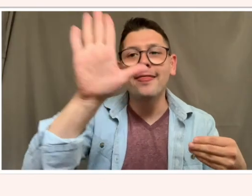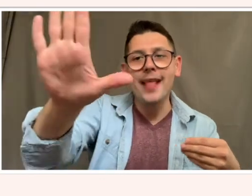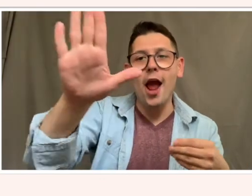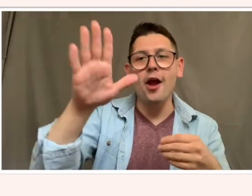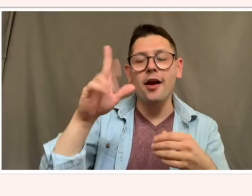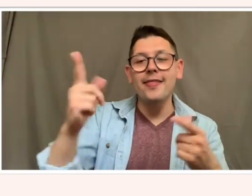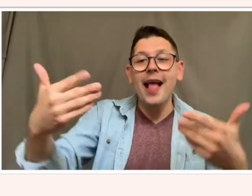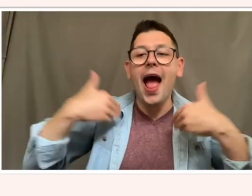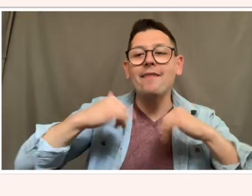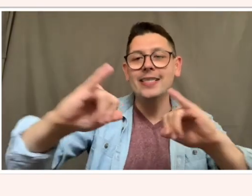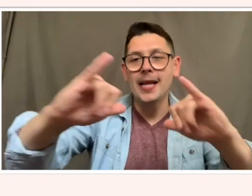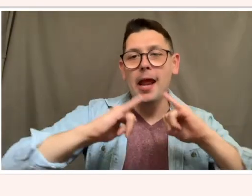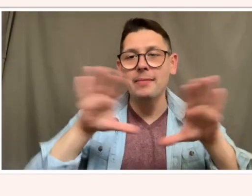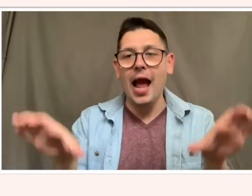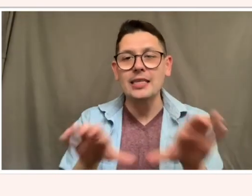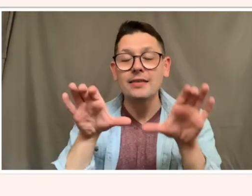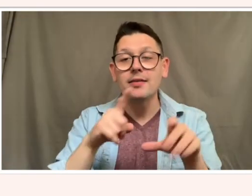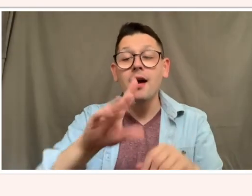and there's some number 1 or 5 or something like that.